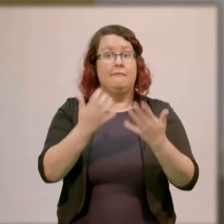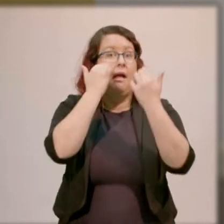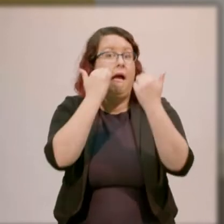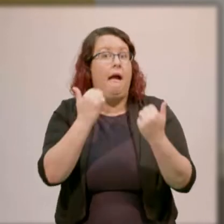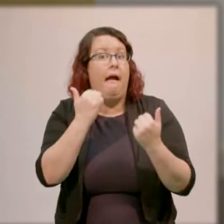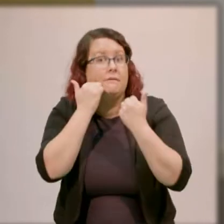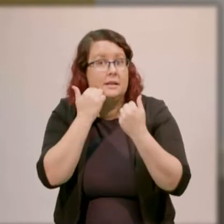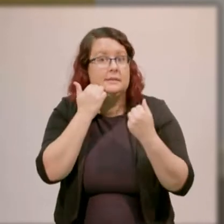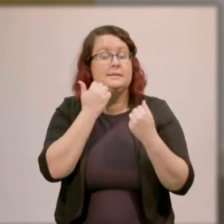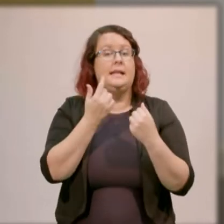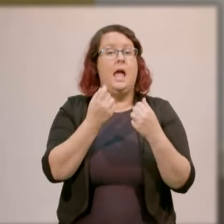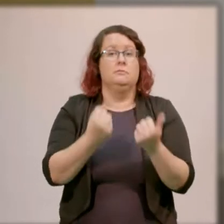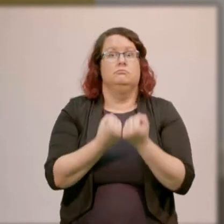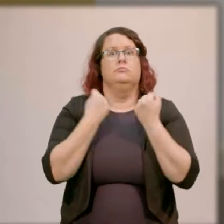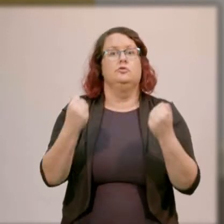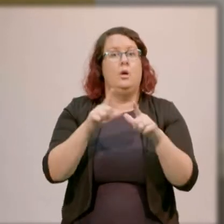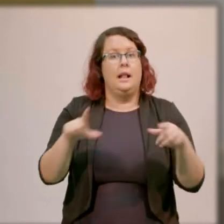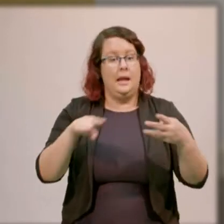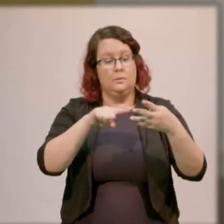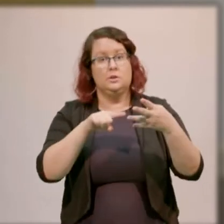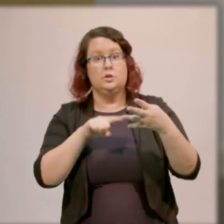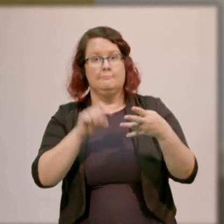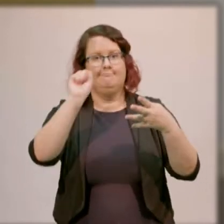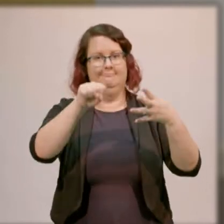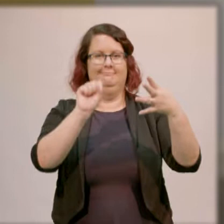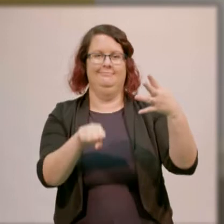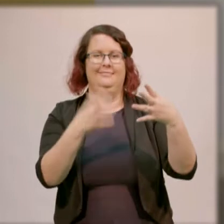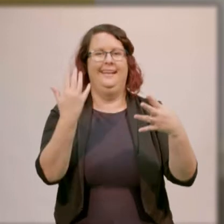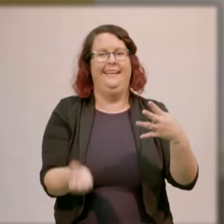Do I provide evidence and technical language? Yes.